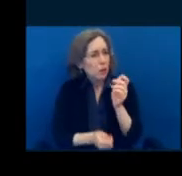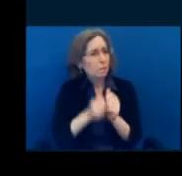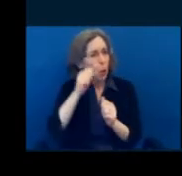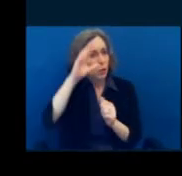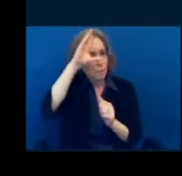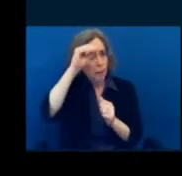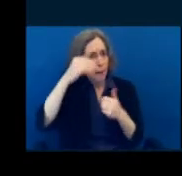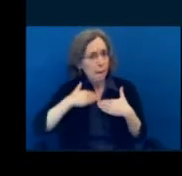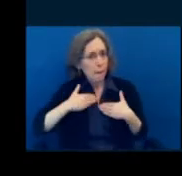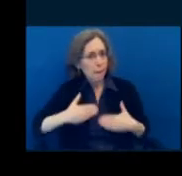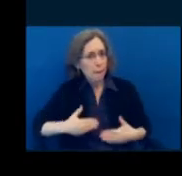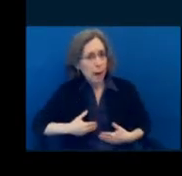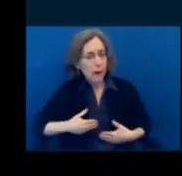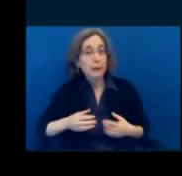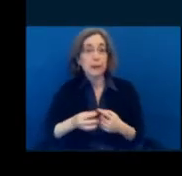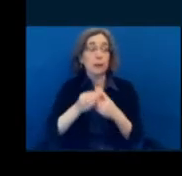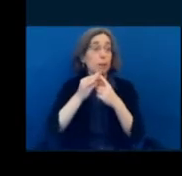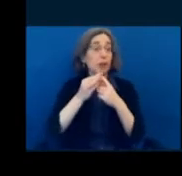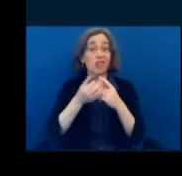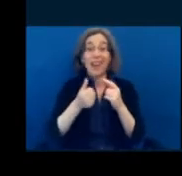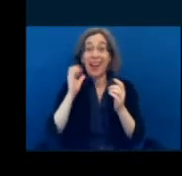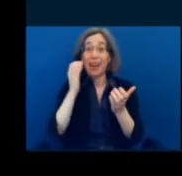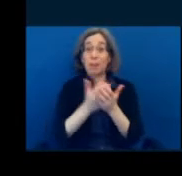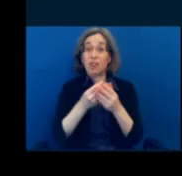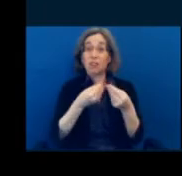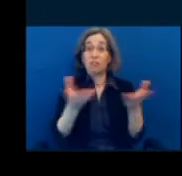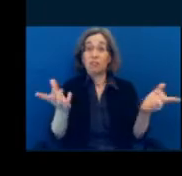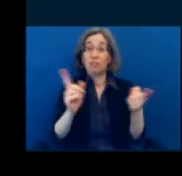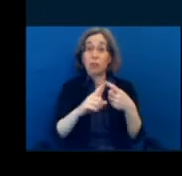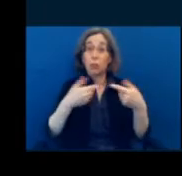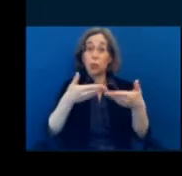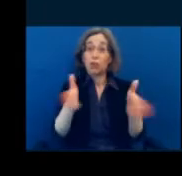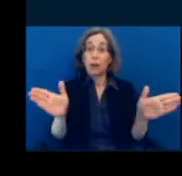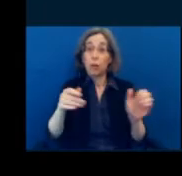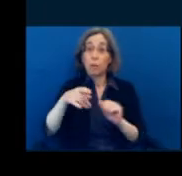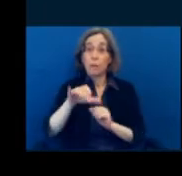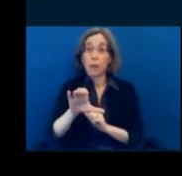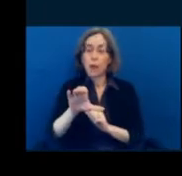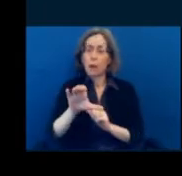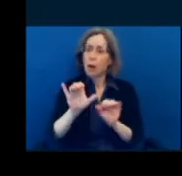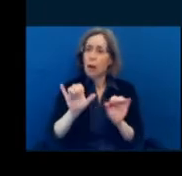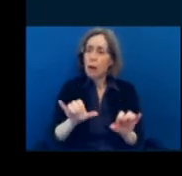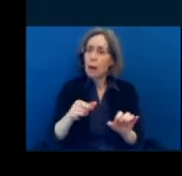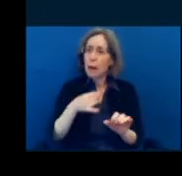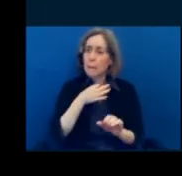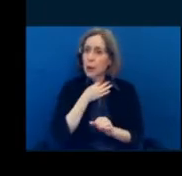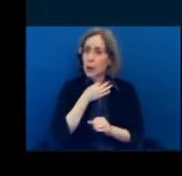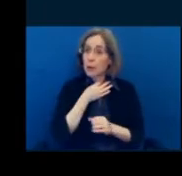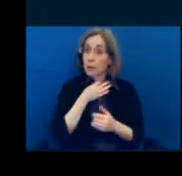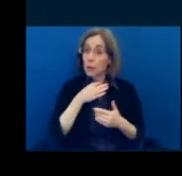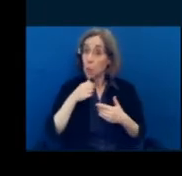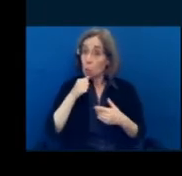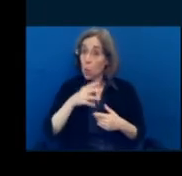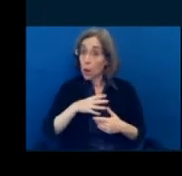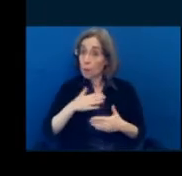IMAGES THAT CIRCULATED INTO THE GENERAL PUBLIC. I WAS CURIOUS, WERE WOMEN'S BODIES A PART OF THE CANNON OF ANATOMICAL HISTORIES AND IF SO